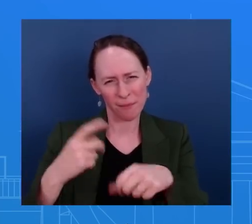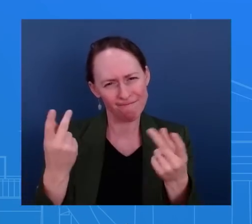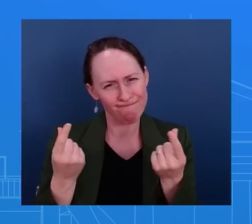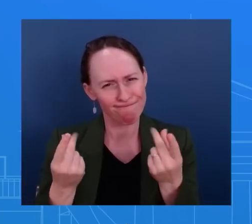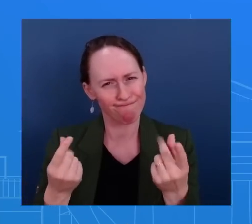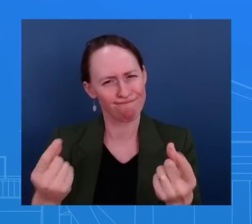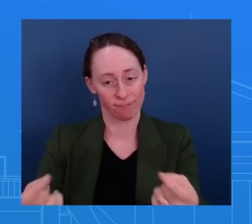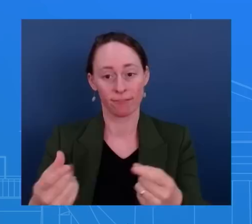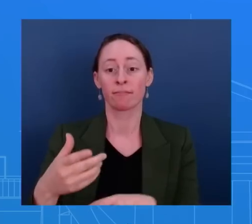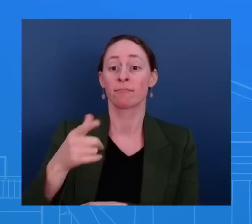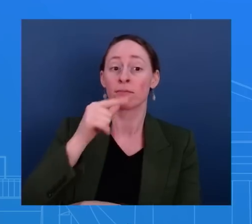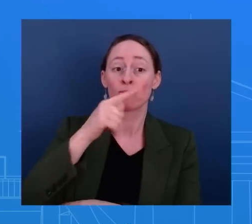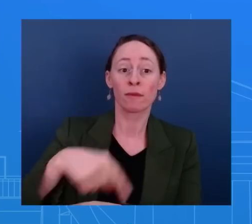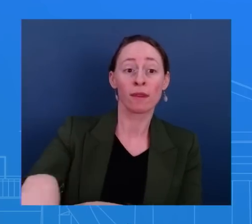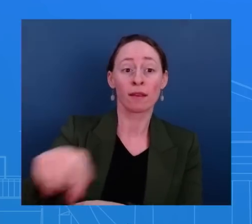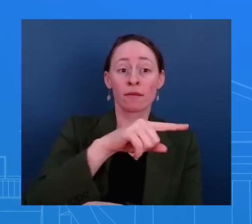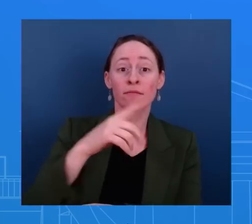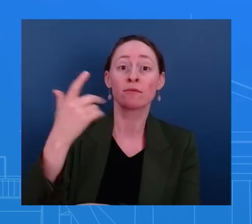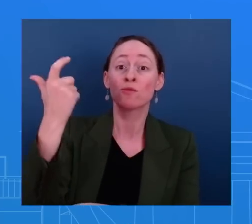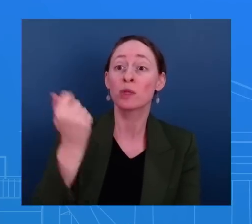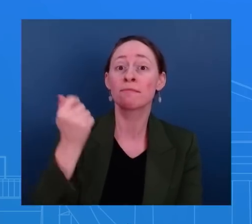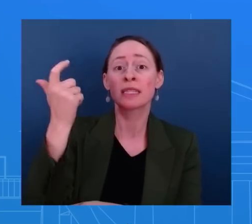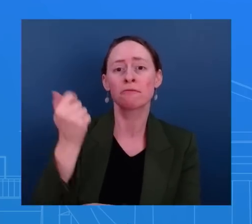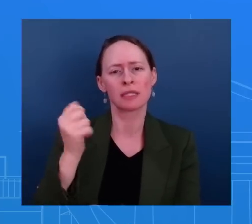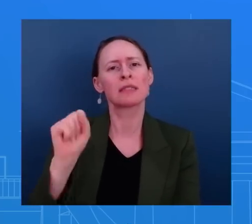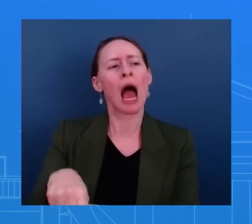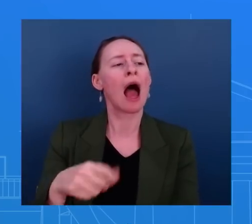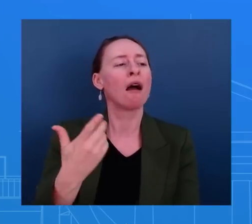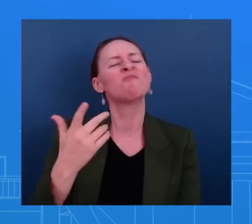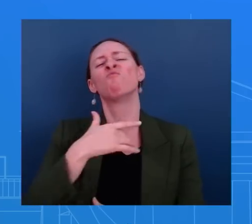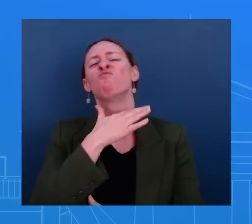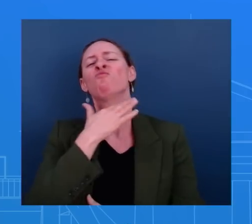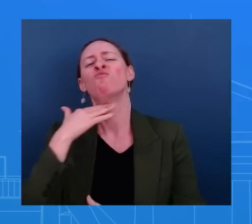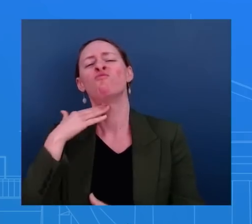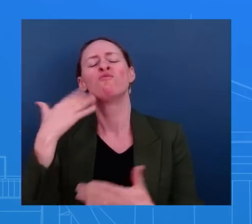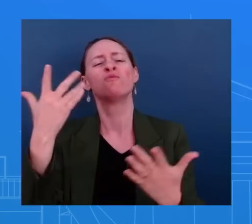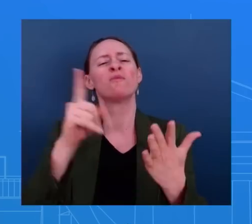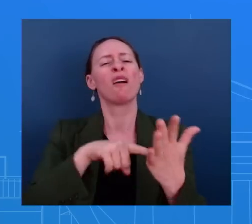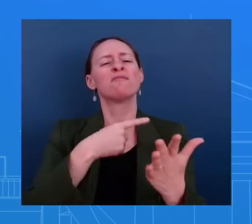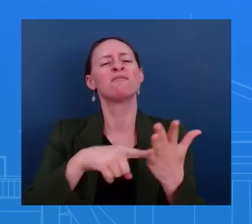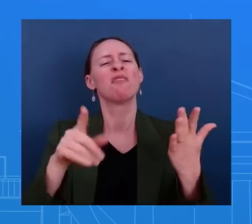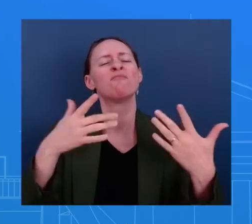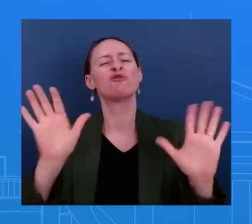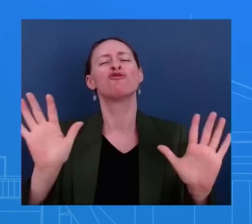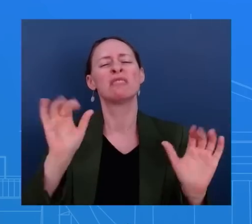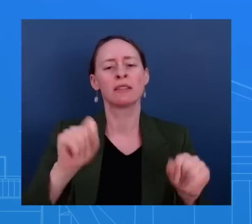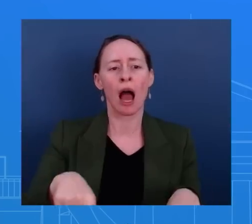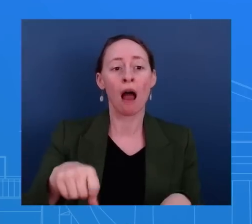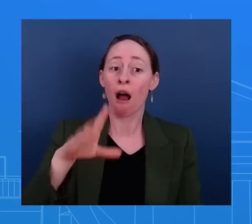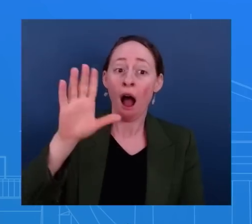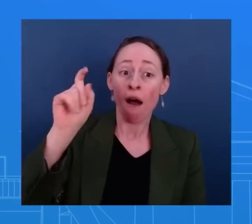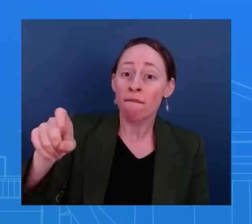ensuring that consumers calling customer service can talk to a real person by pressing a single button,